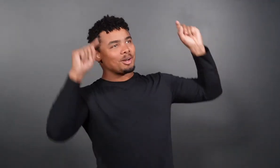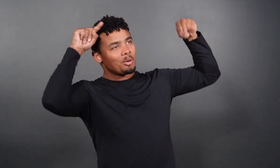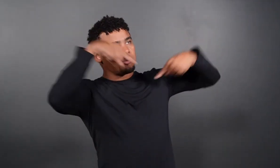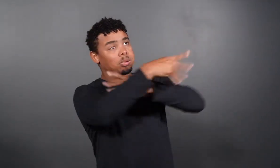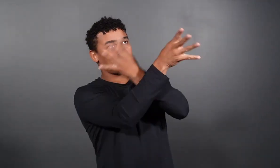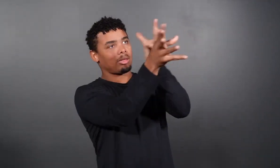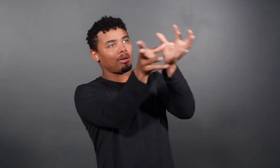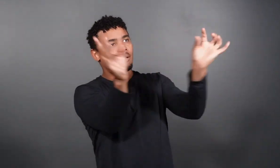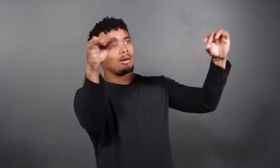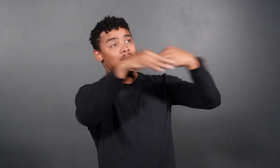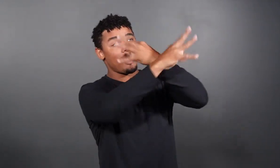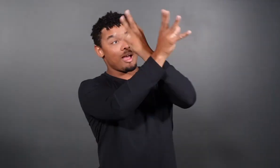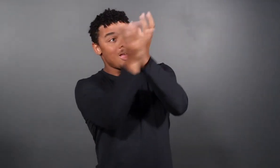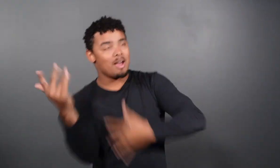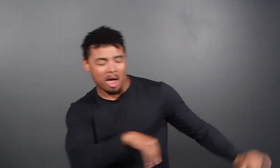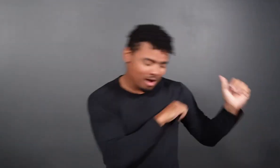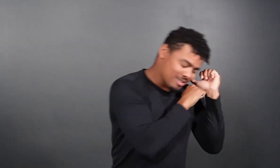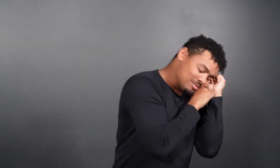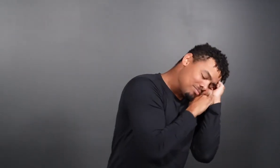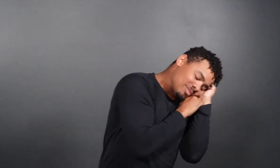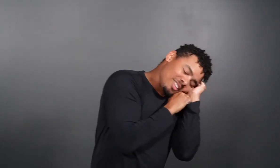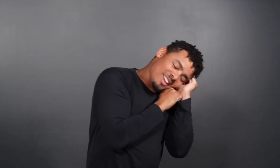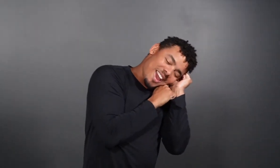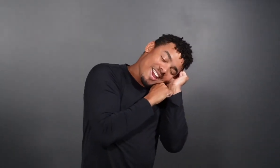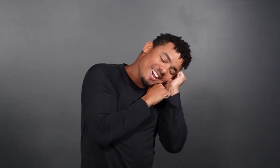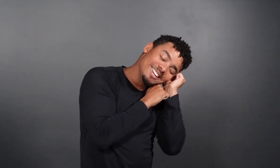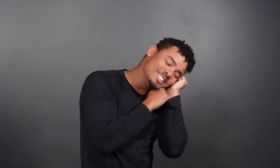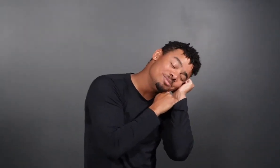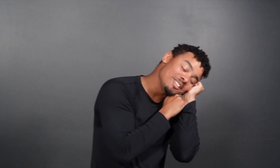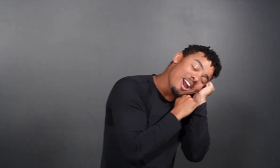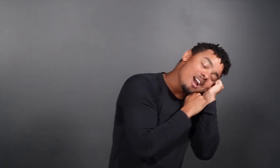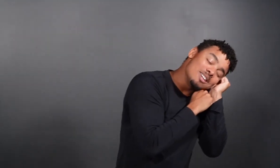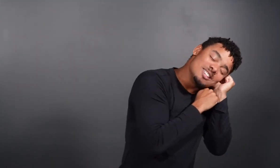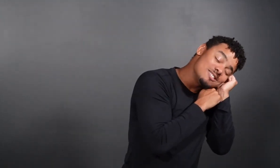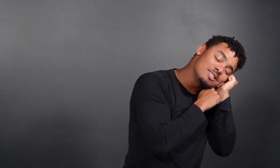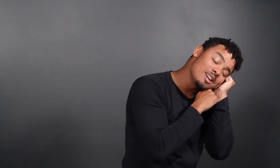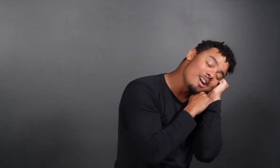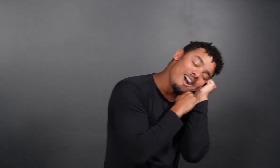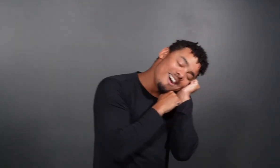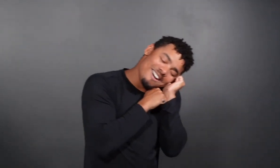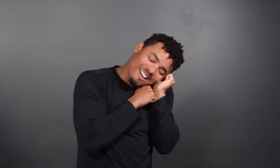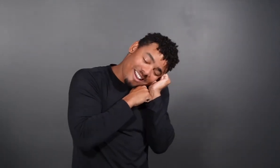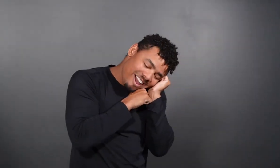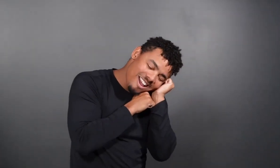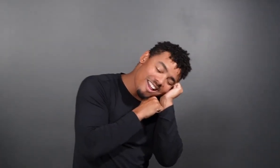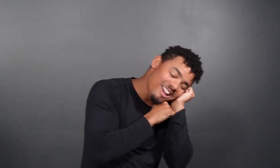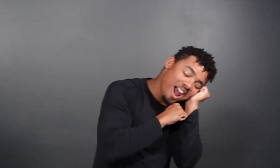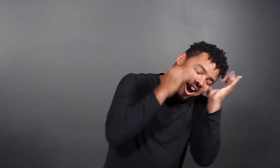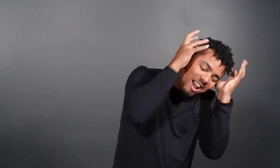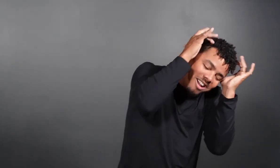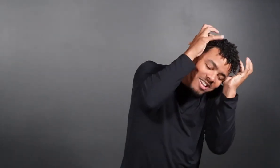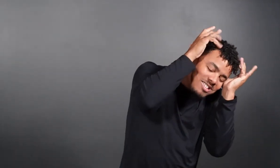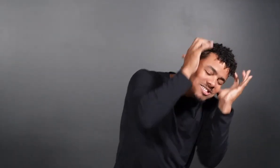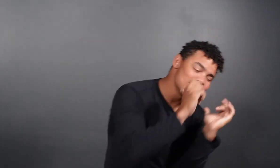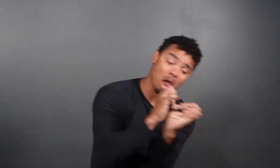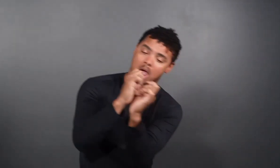electric thoughts in swirling knots the girl’s dreams rejoice! a joyful rocking the brain a buzz